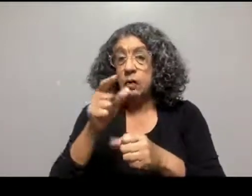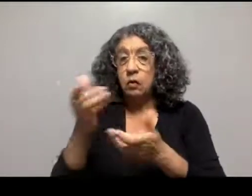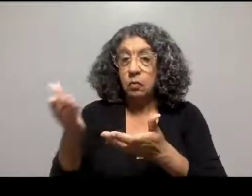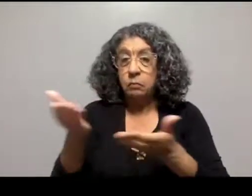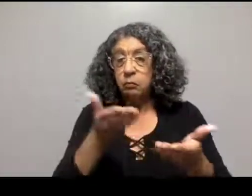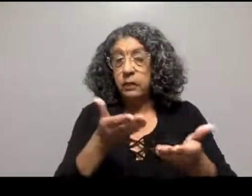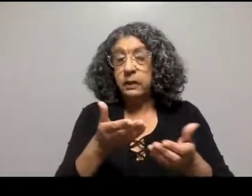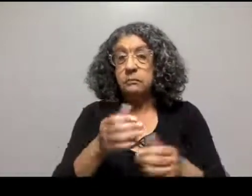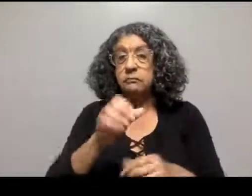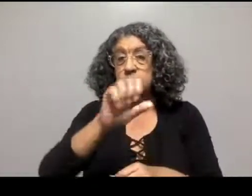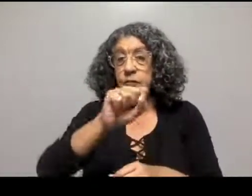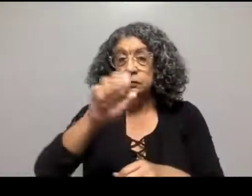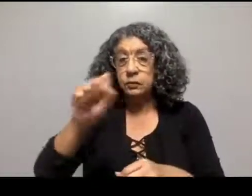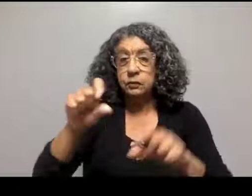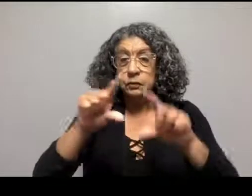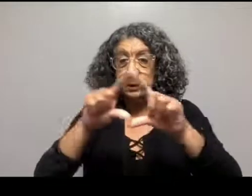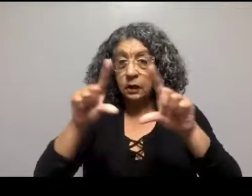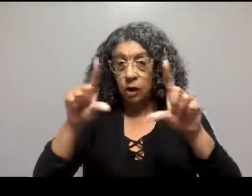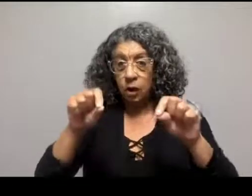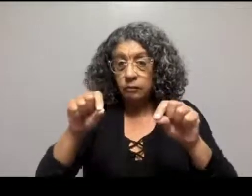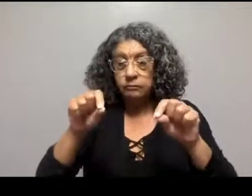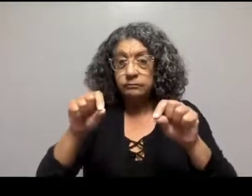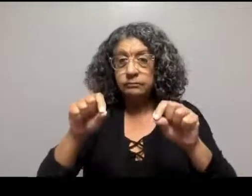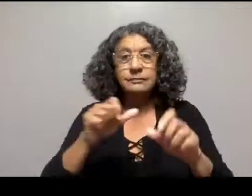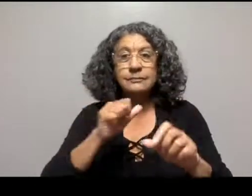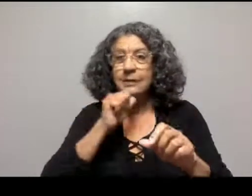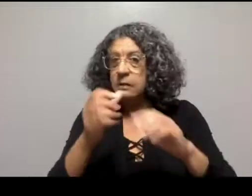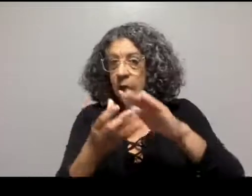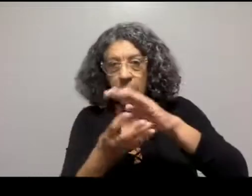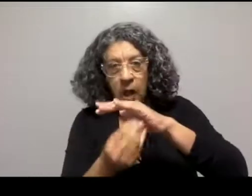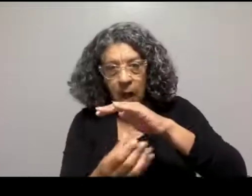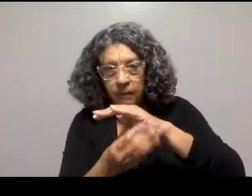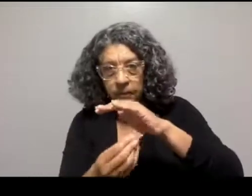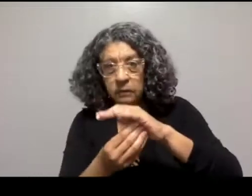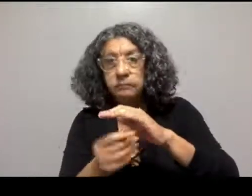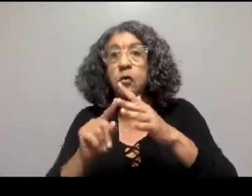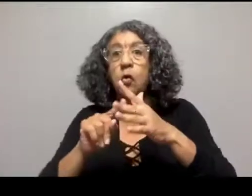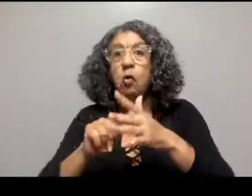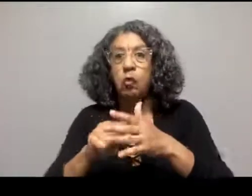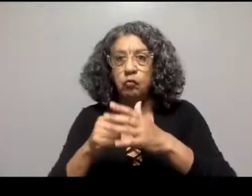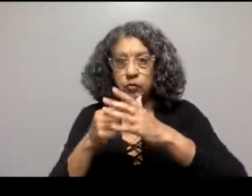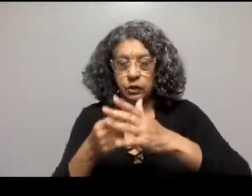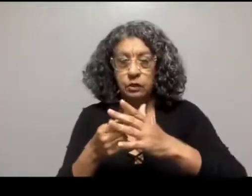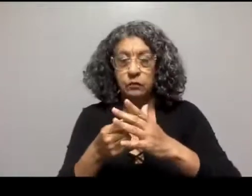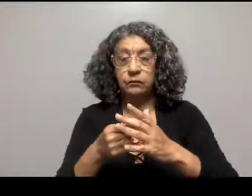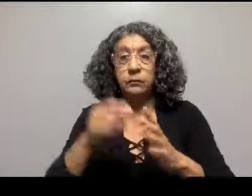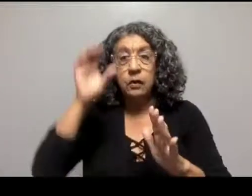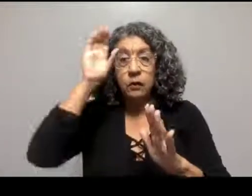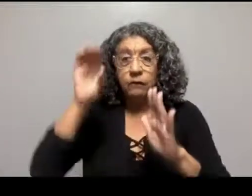make sure you bring your social security card not a copy, you need the original card,